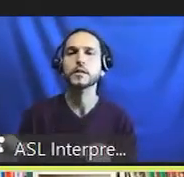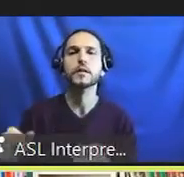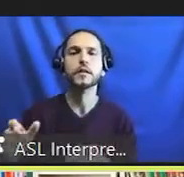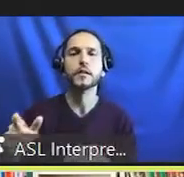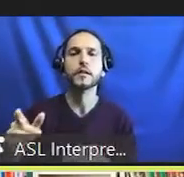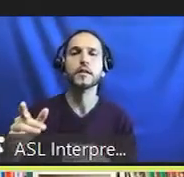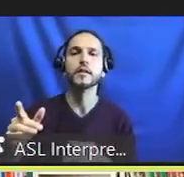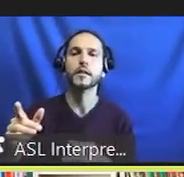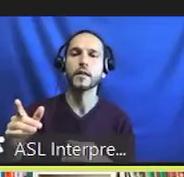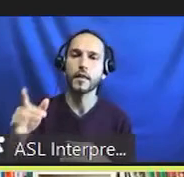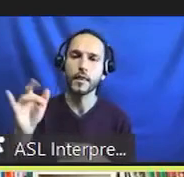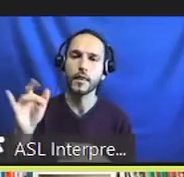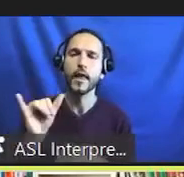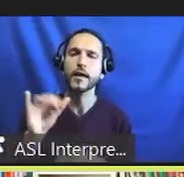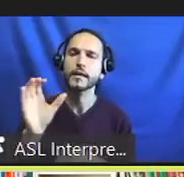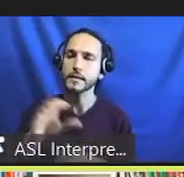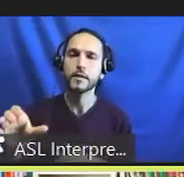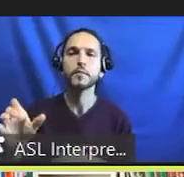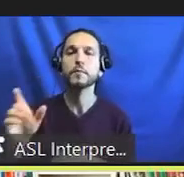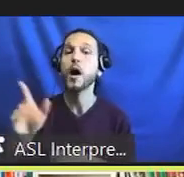The difference is that it cannot be turned off.